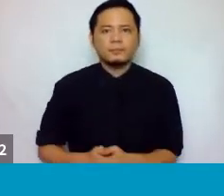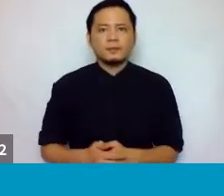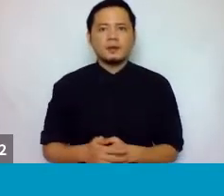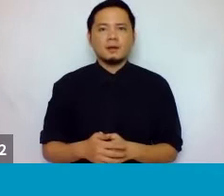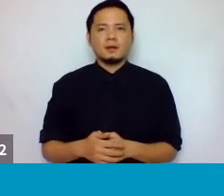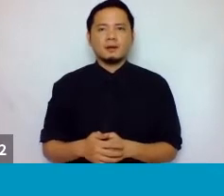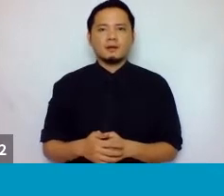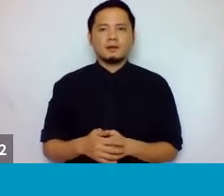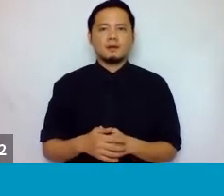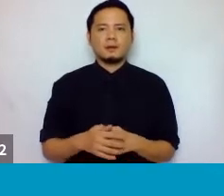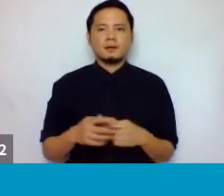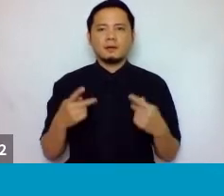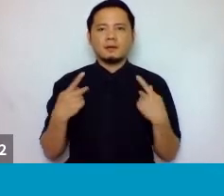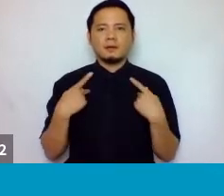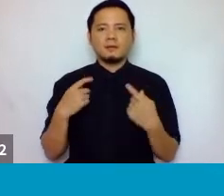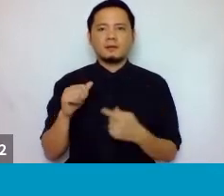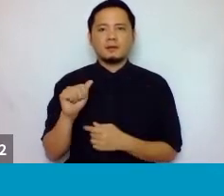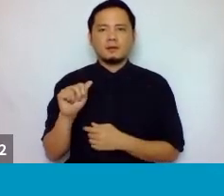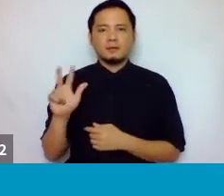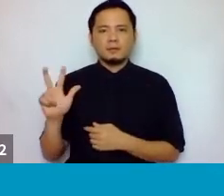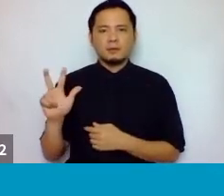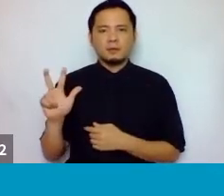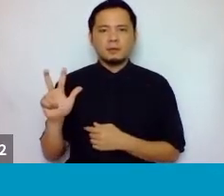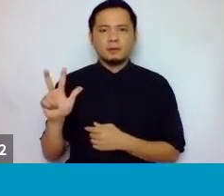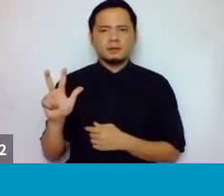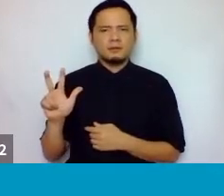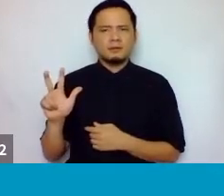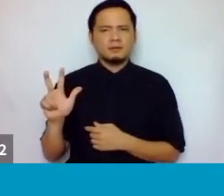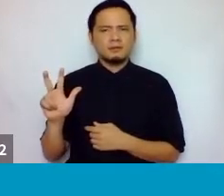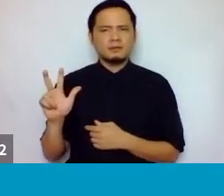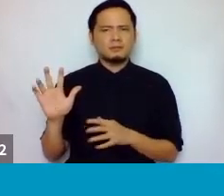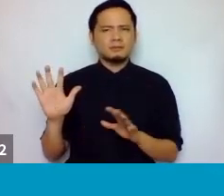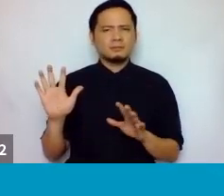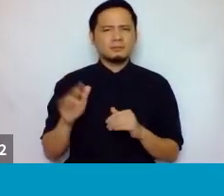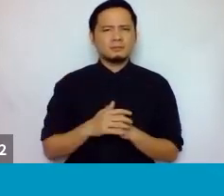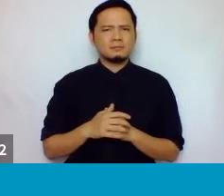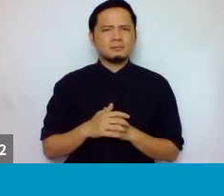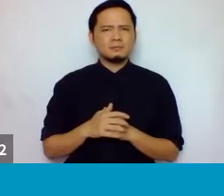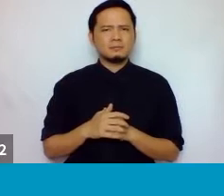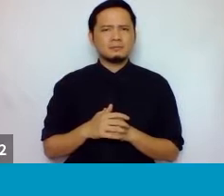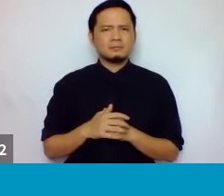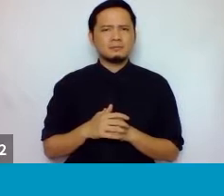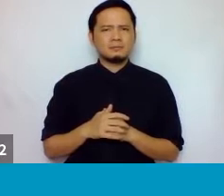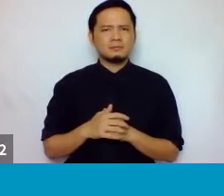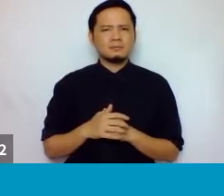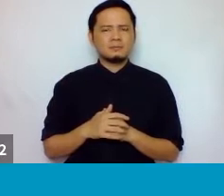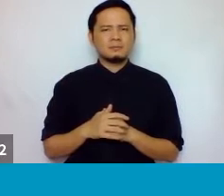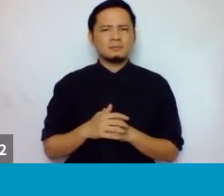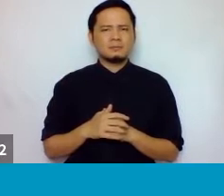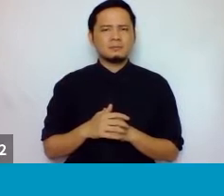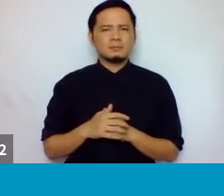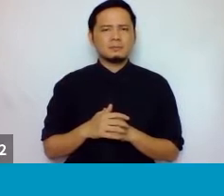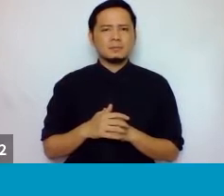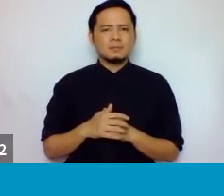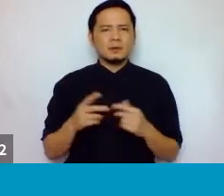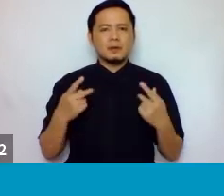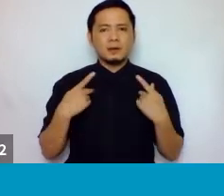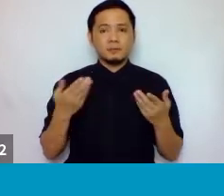So when I was vaccinated this weekend, Doc KZ said in malls, I was vaccinated here at SM Mall San Pablo, Laguna.